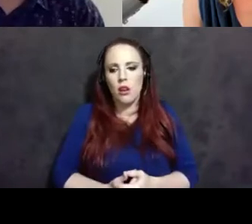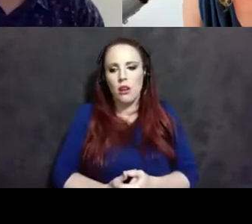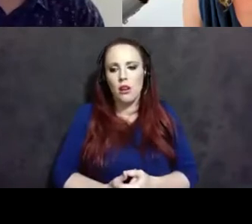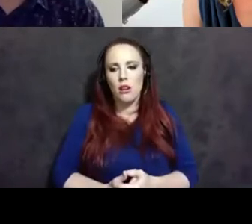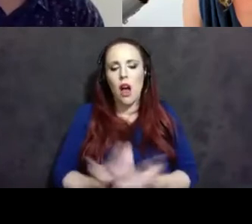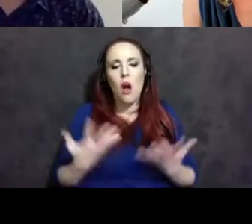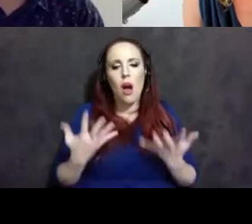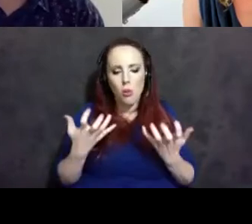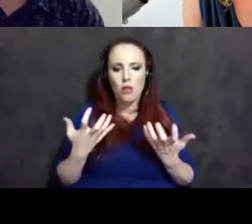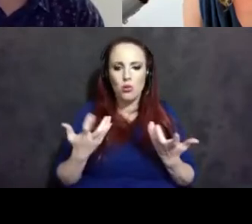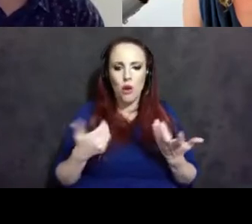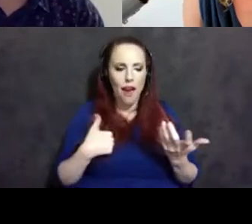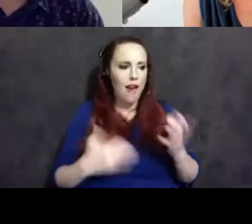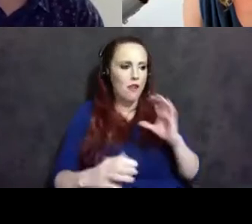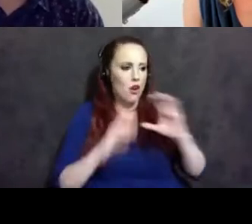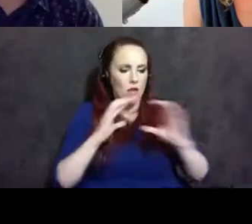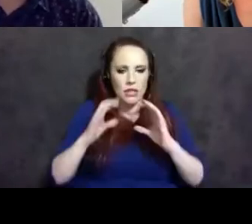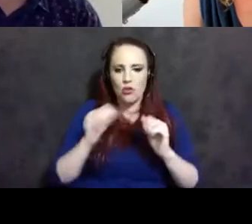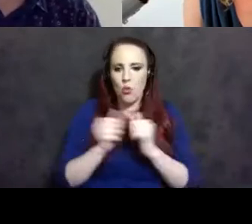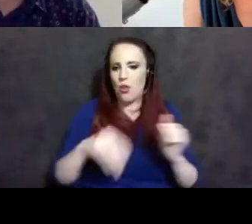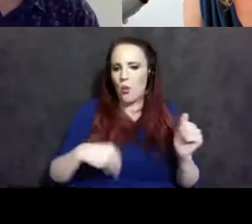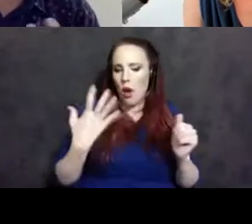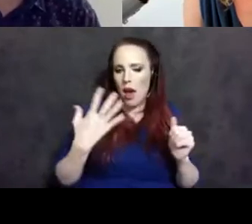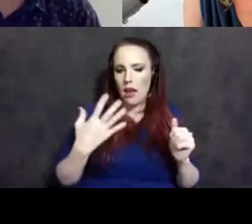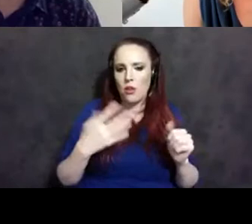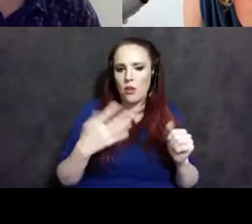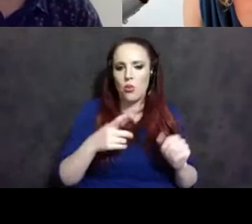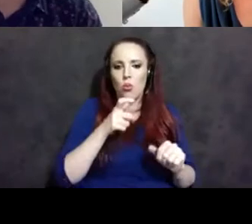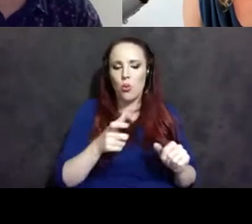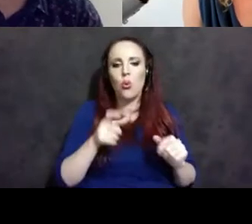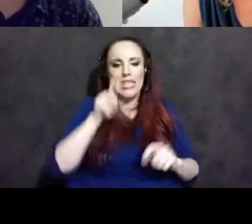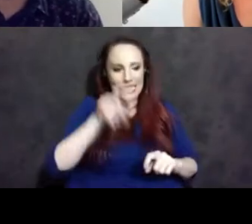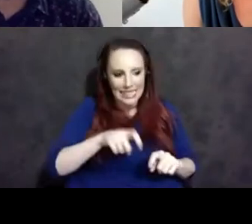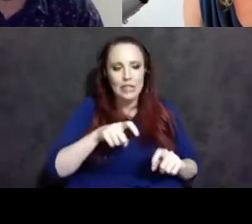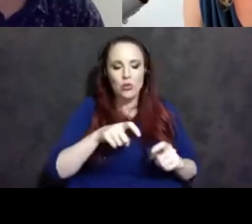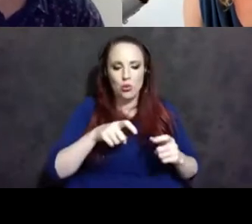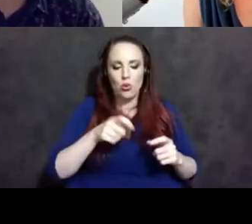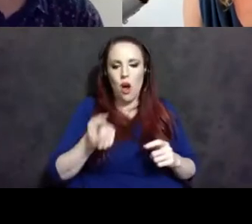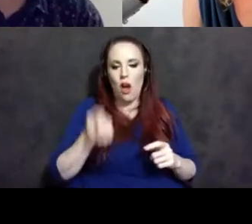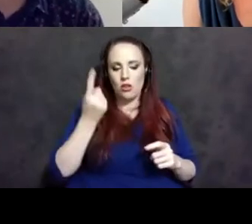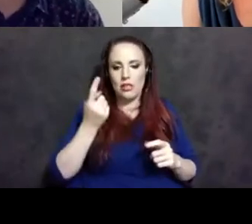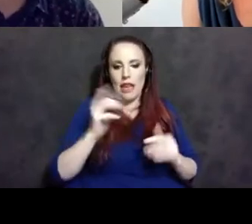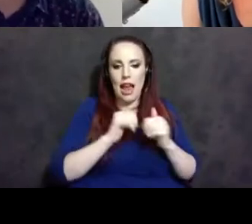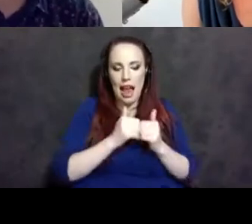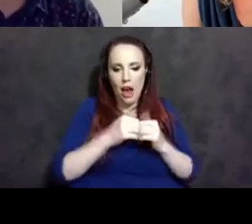with white folks. We did not start their own detox from white supremacy. I see it as we need a detox.